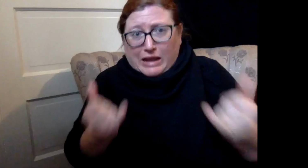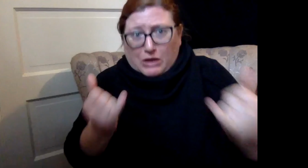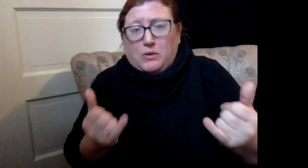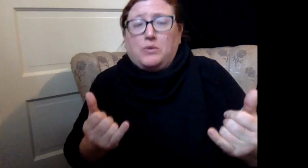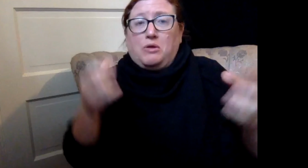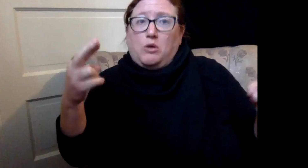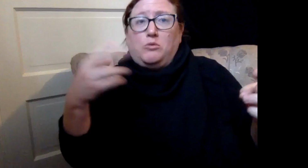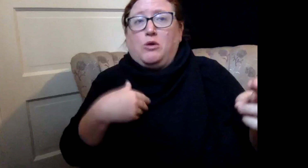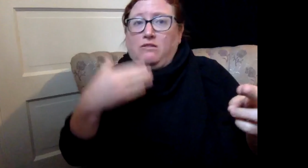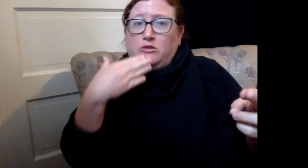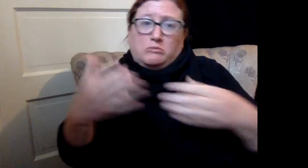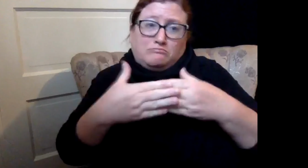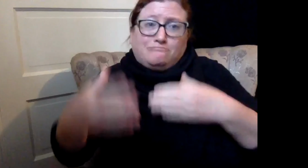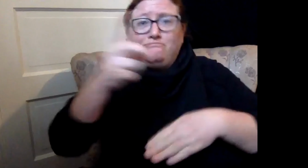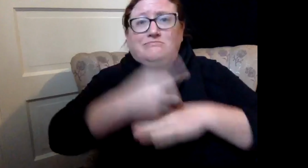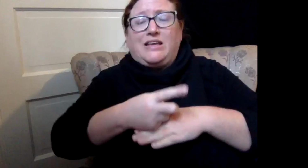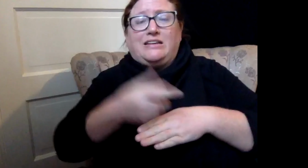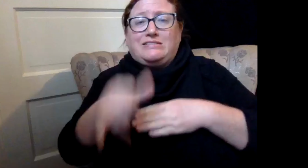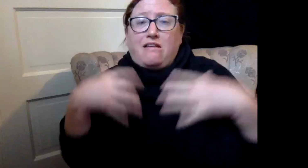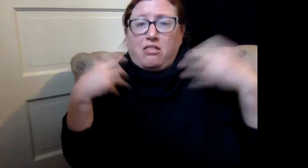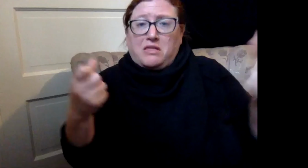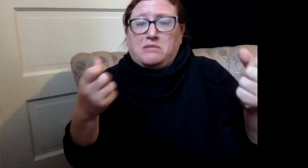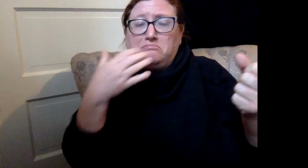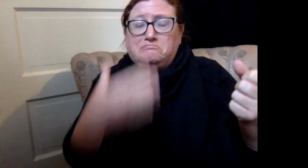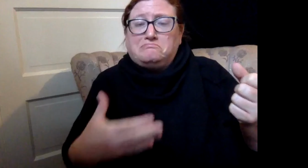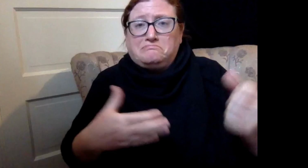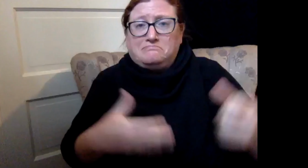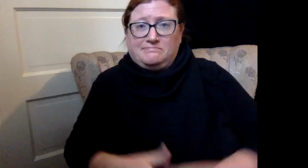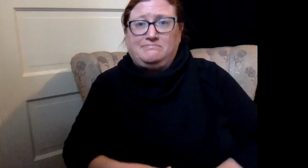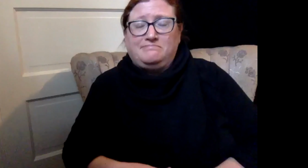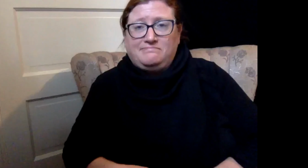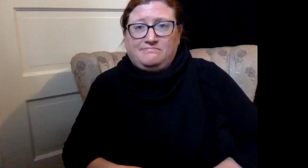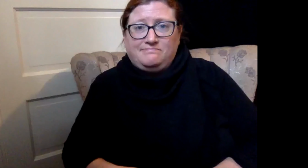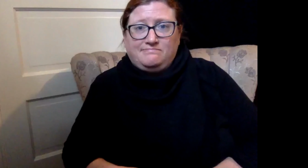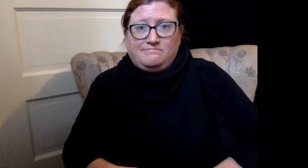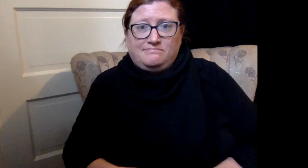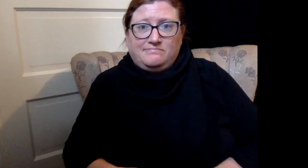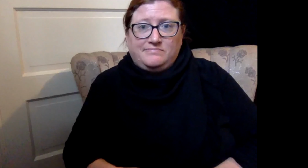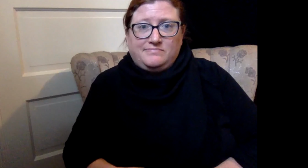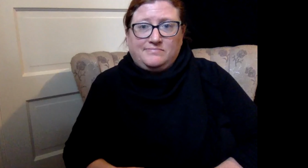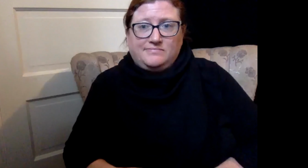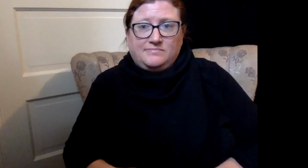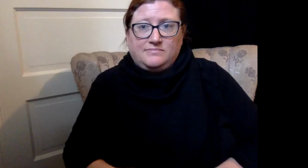our panelists for being here today. Thank you, everybody. We will end the meeting now. I hope you have a great rest of the day. Stay healthy.